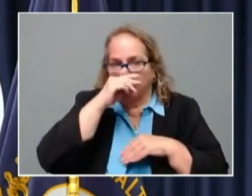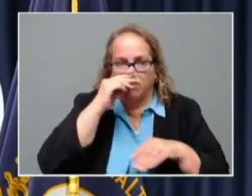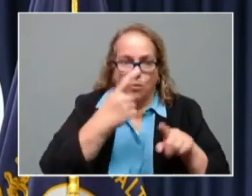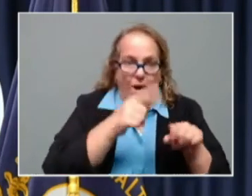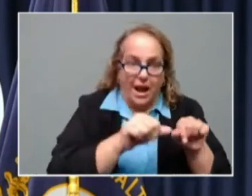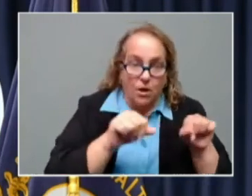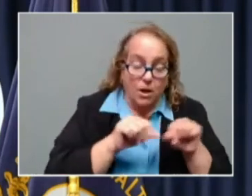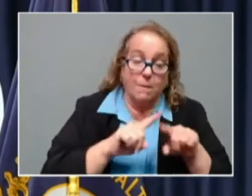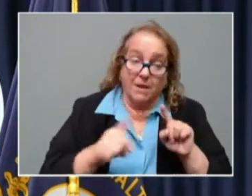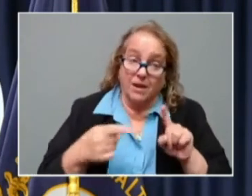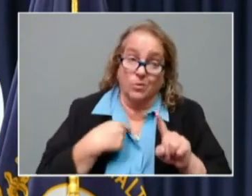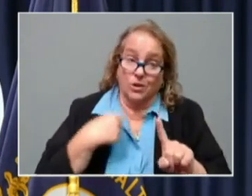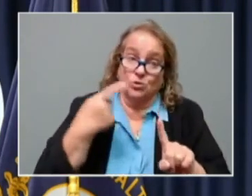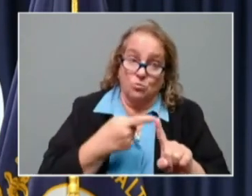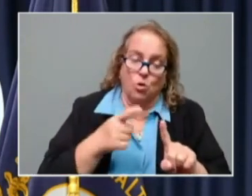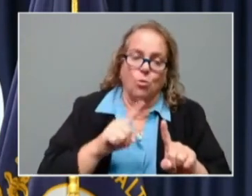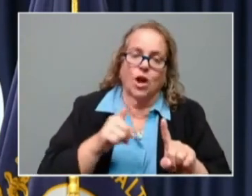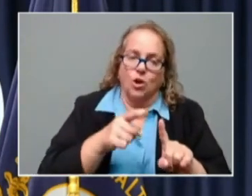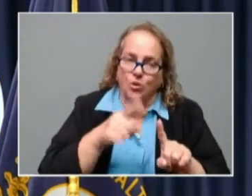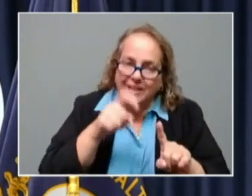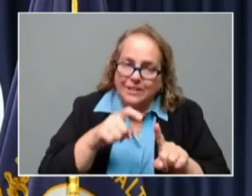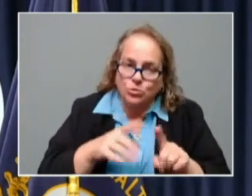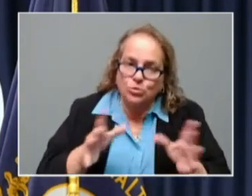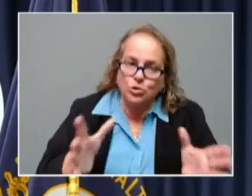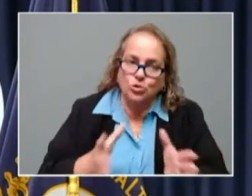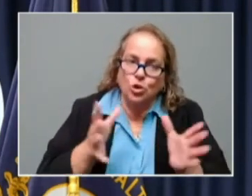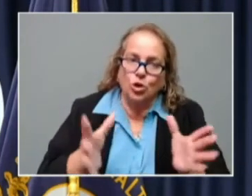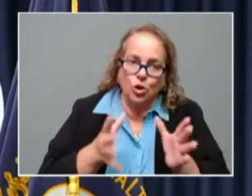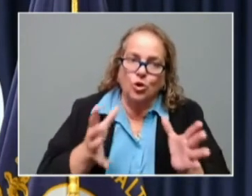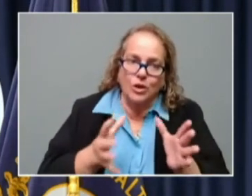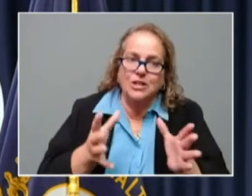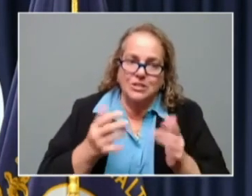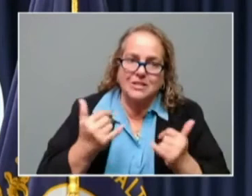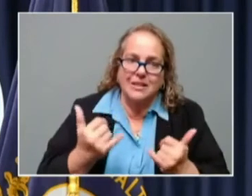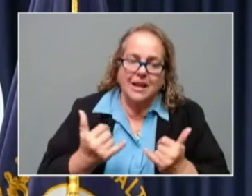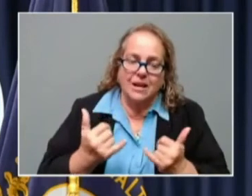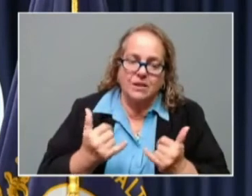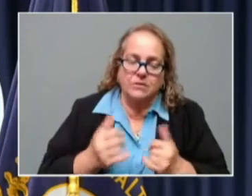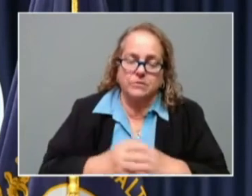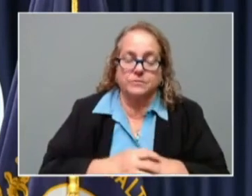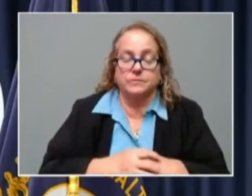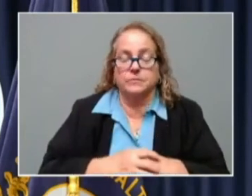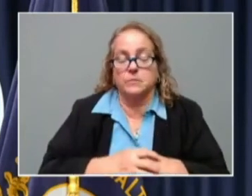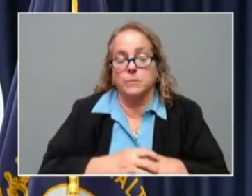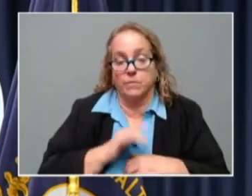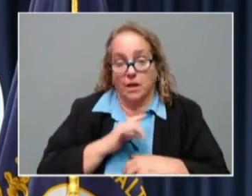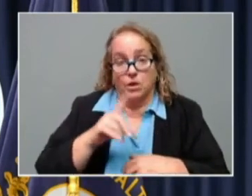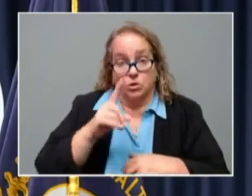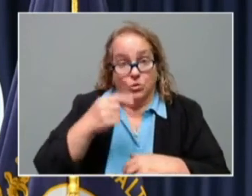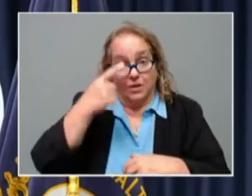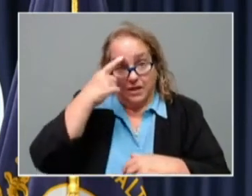encouragement is now key. Now I do think uh, that masking in schools is